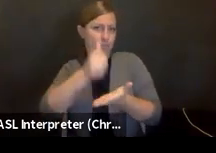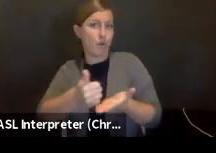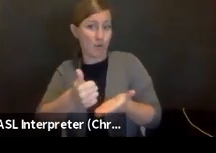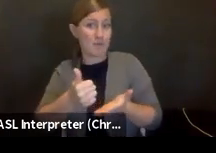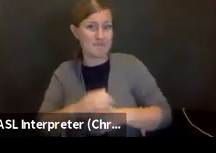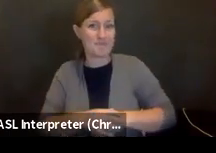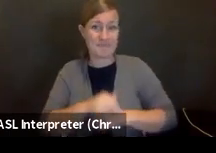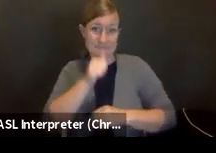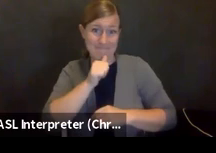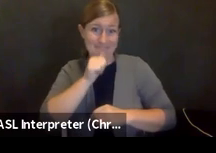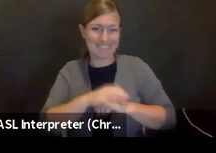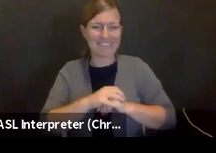ESD 189 - Amy Colburn: So we asked you to do a quick